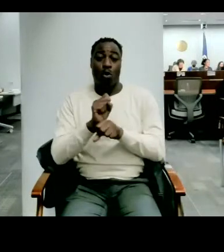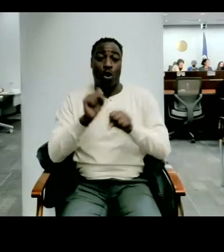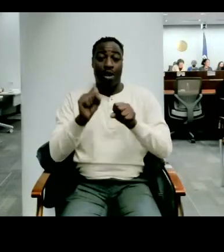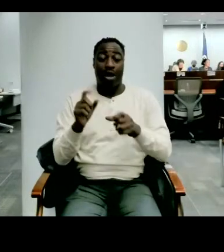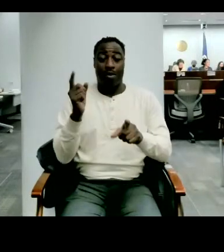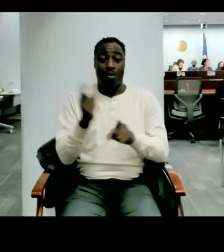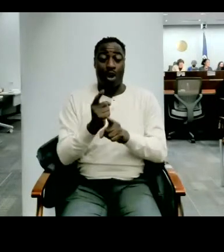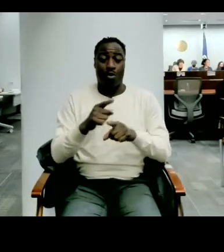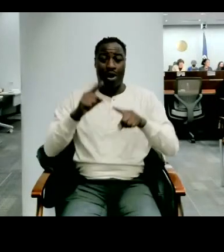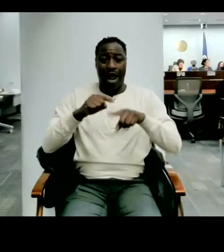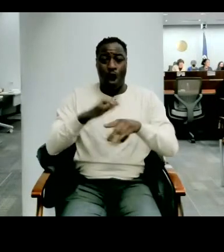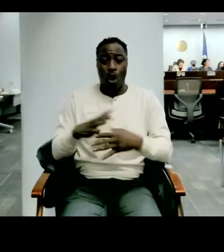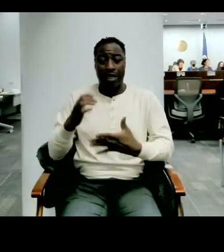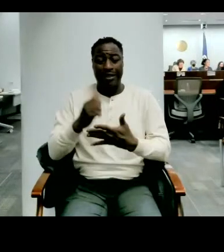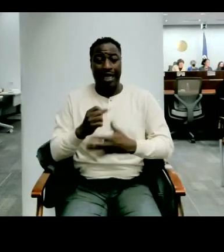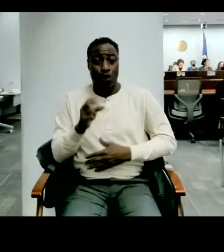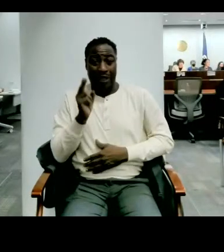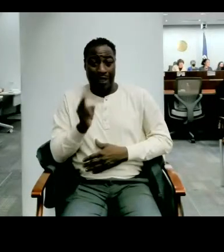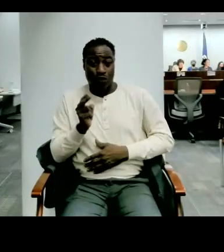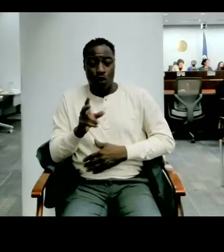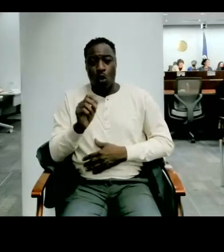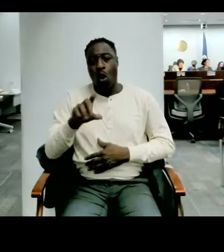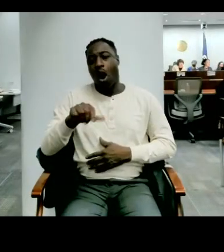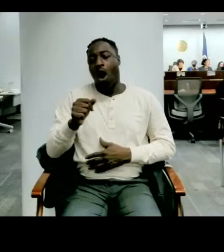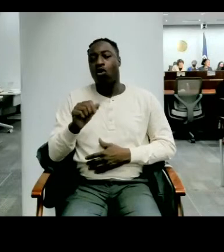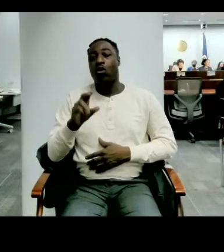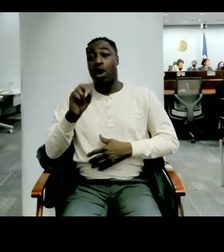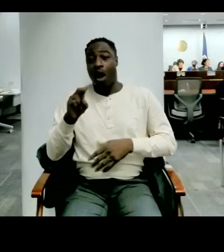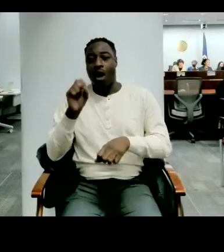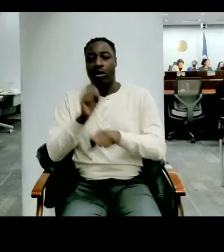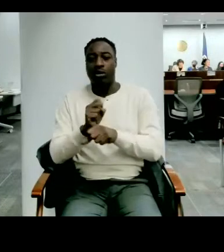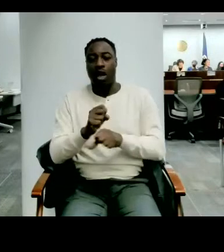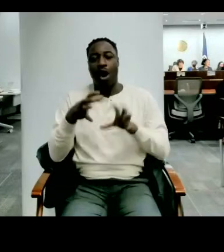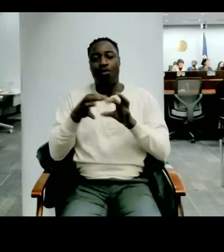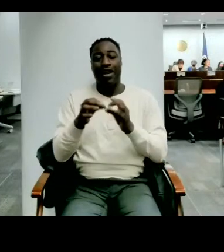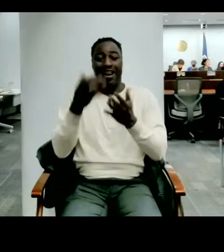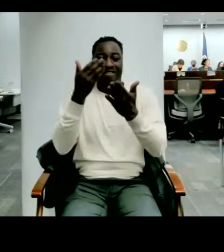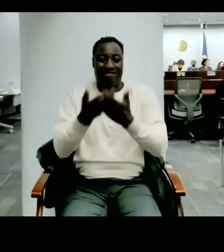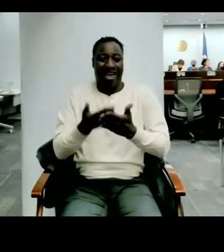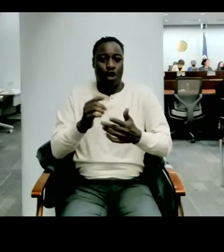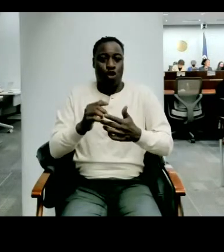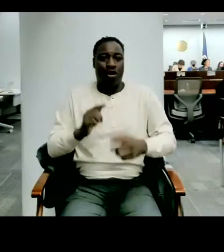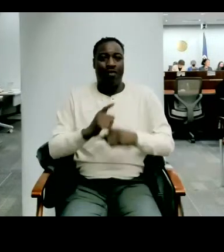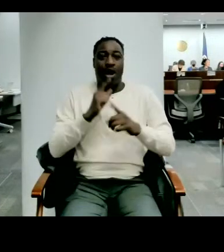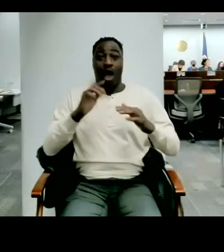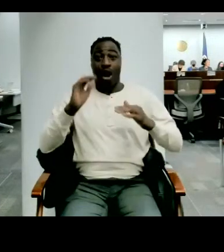rely on salary history or other non-job-related factors to defend unequal pay for equal work.